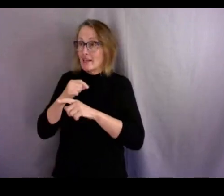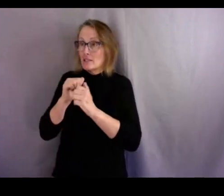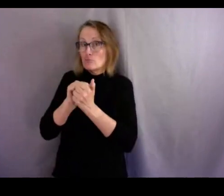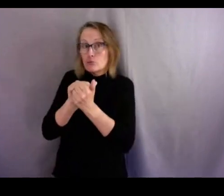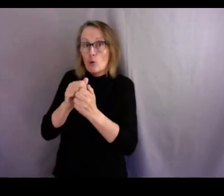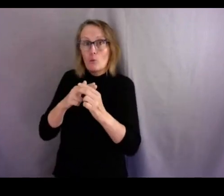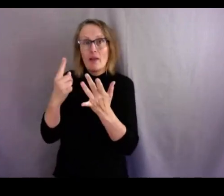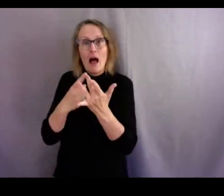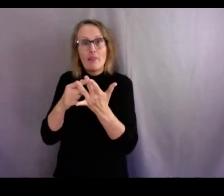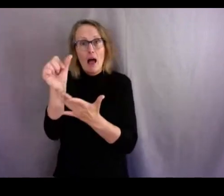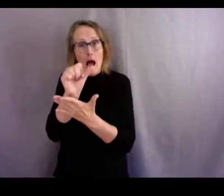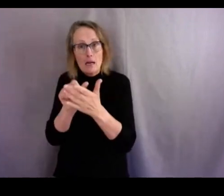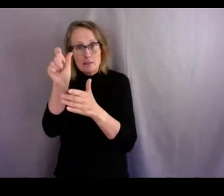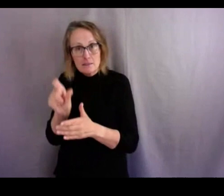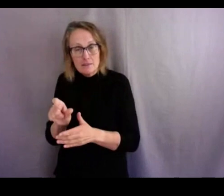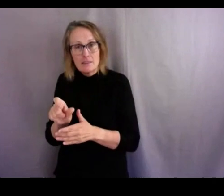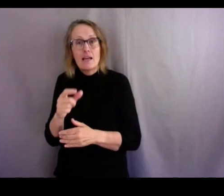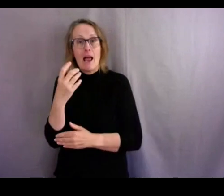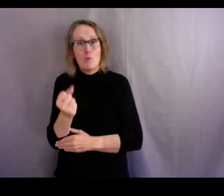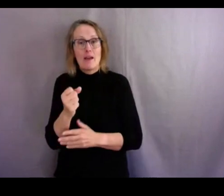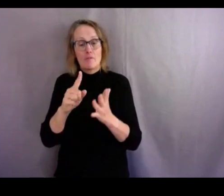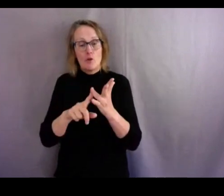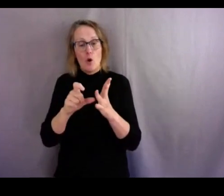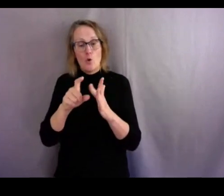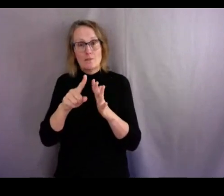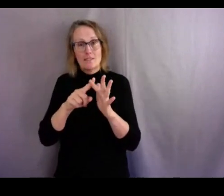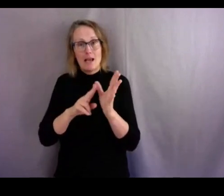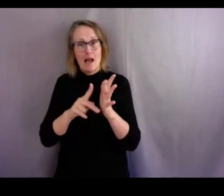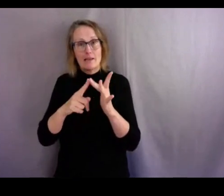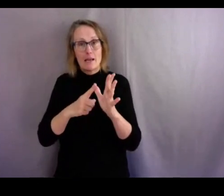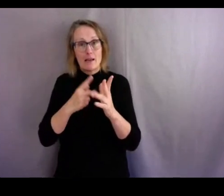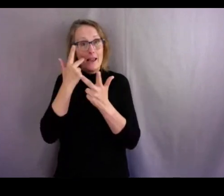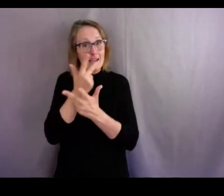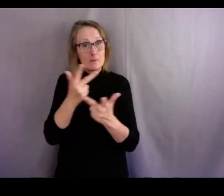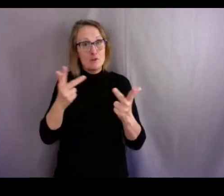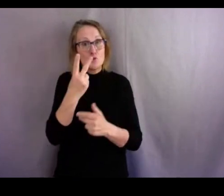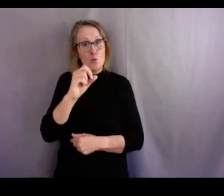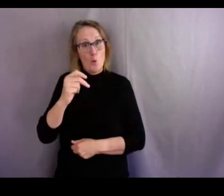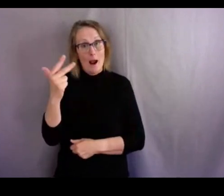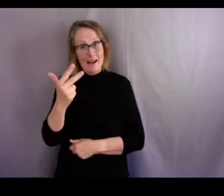and he curated the landmark Oceania exhibition in 2018. Nicholas Thomas has been professor